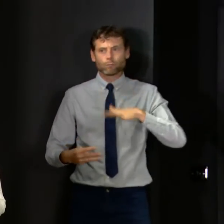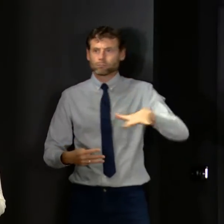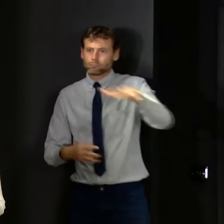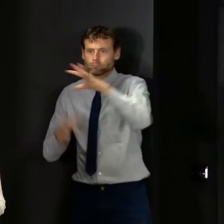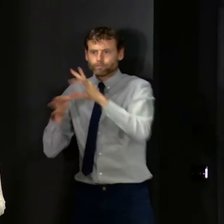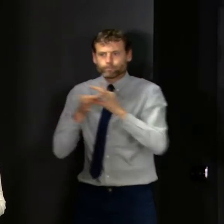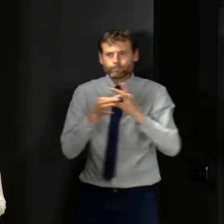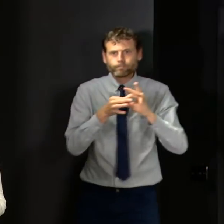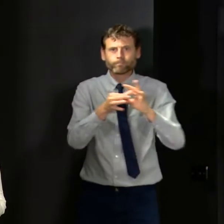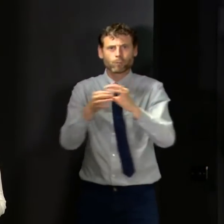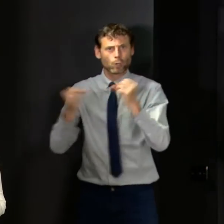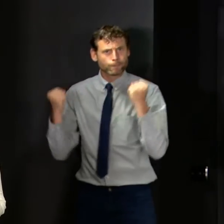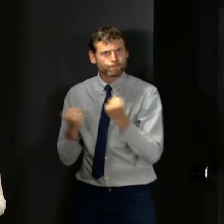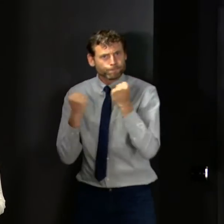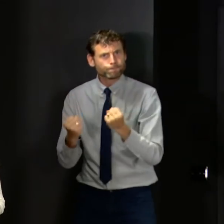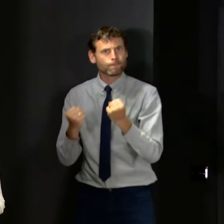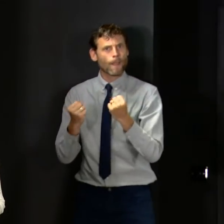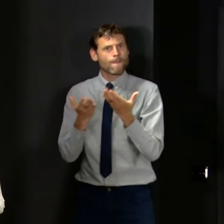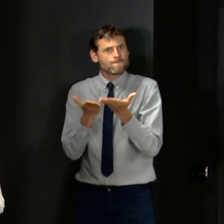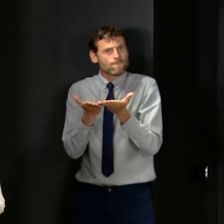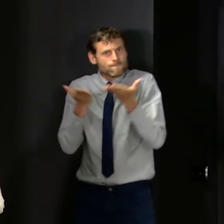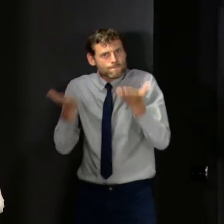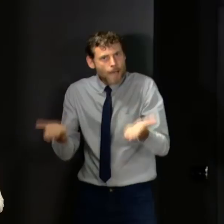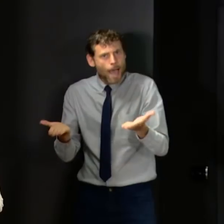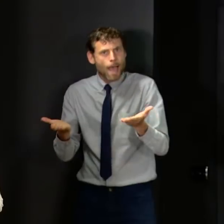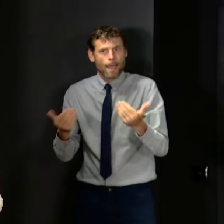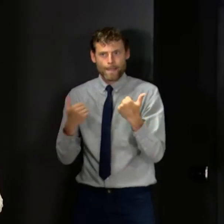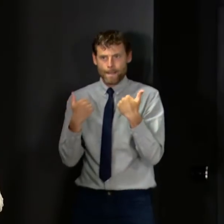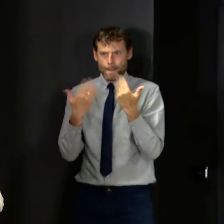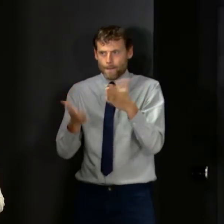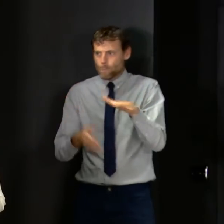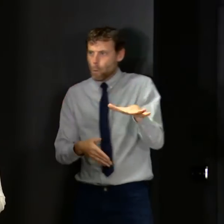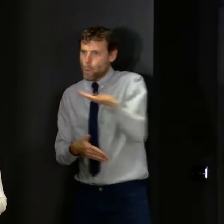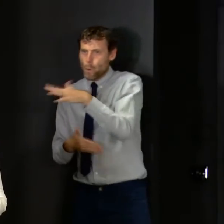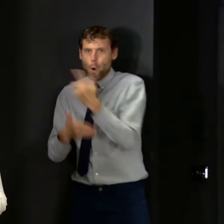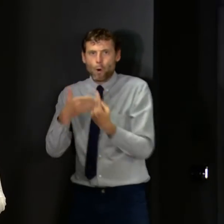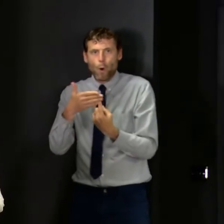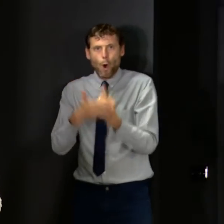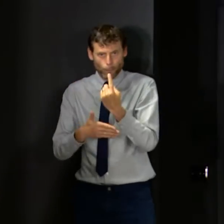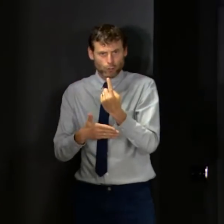in which everyone has the opportunity to be successful. I thank them again for